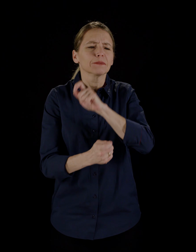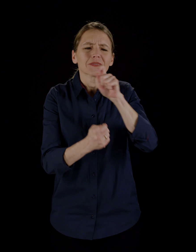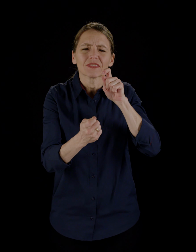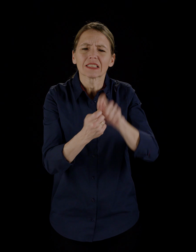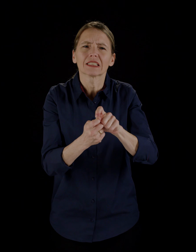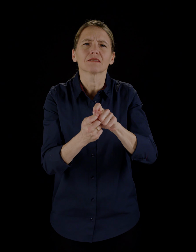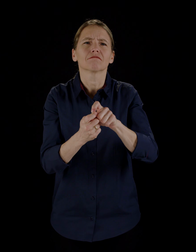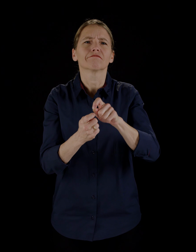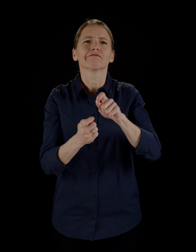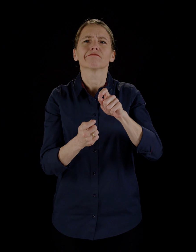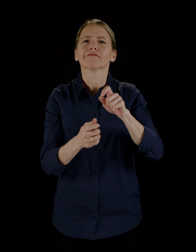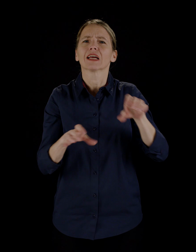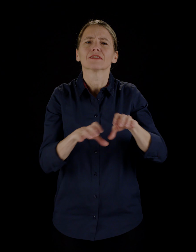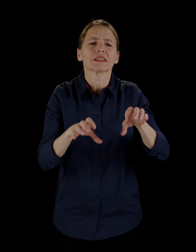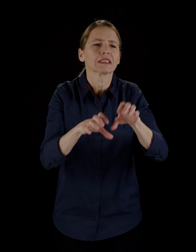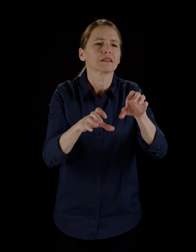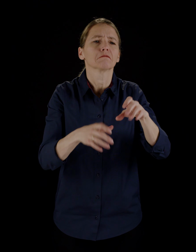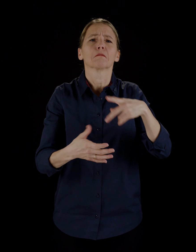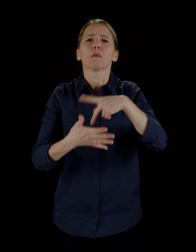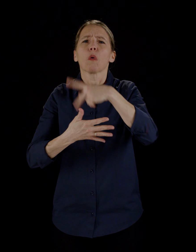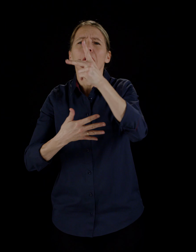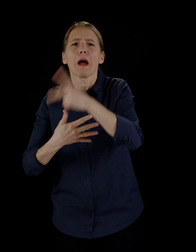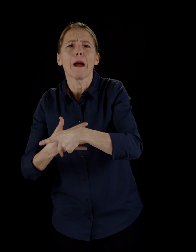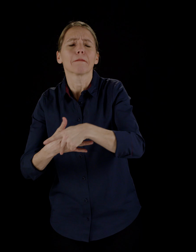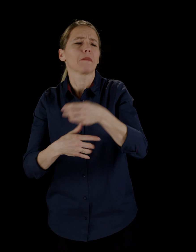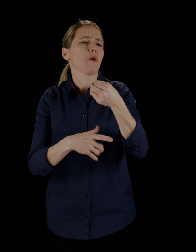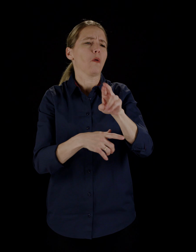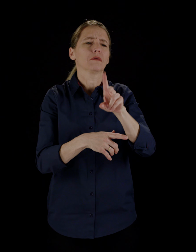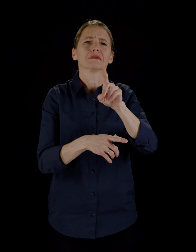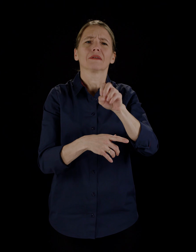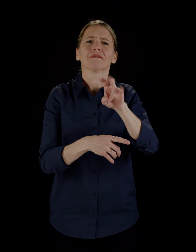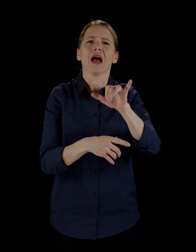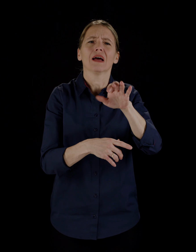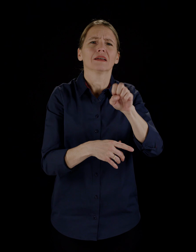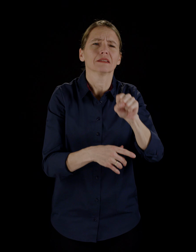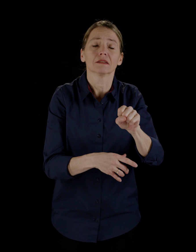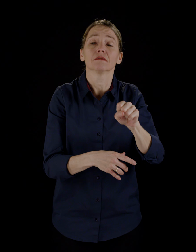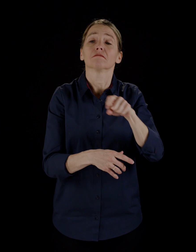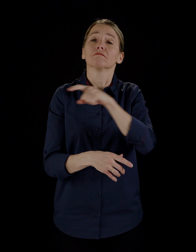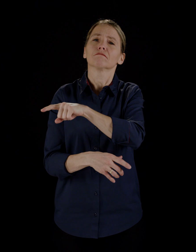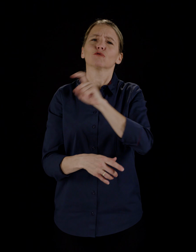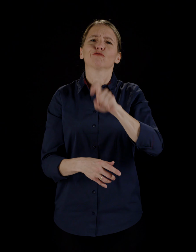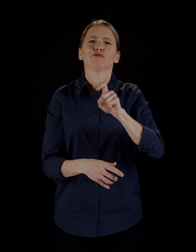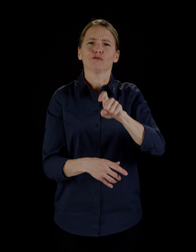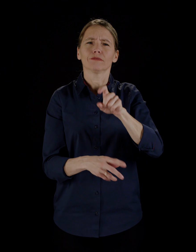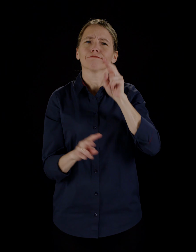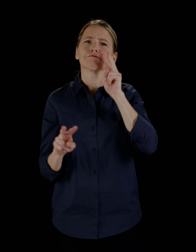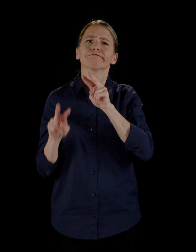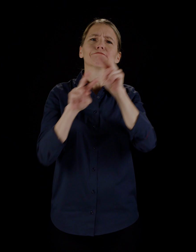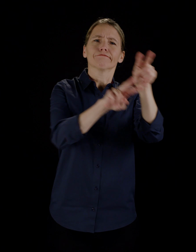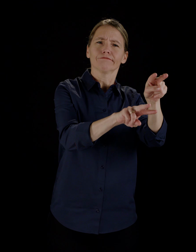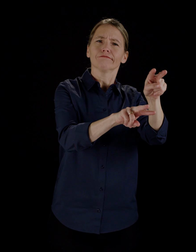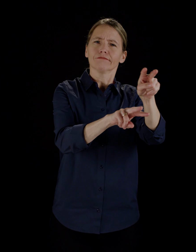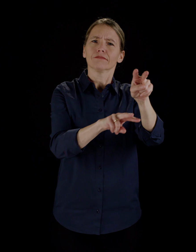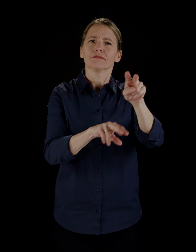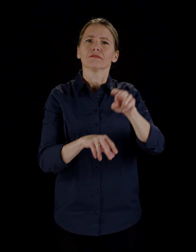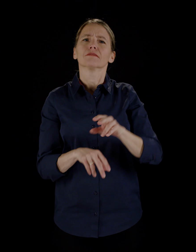programs or devices should consult the websites of the third party, or review User Manuals.